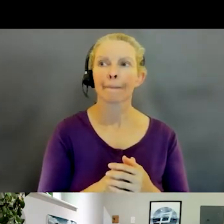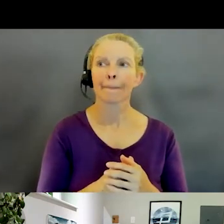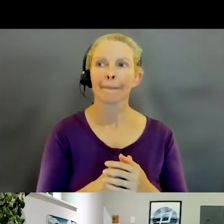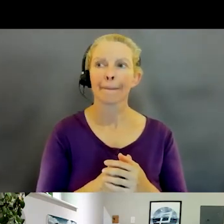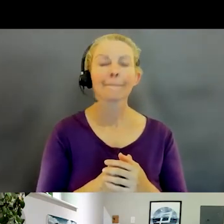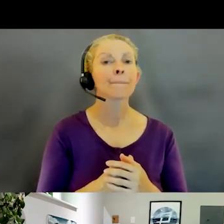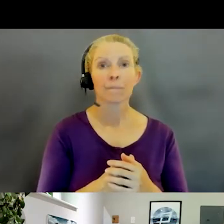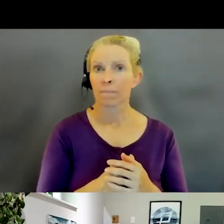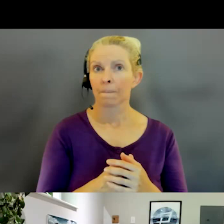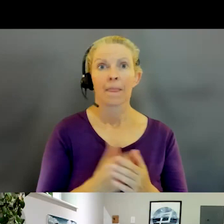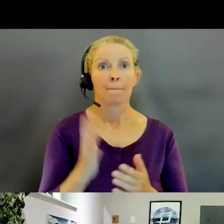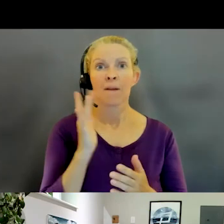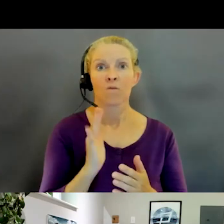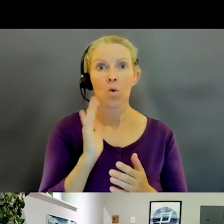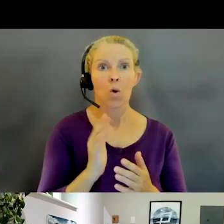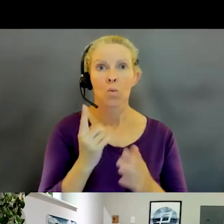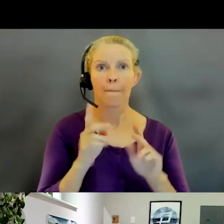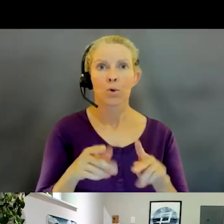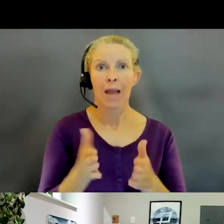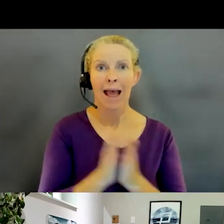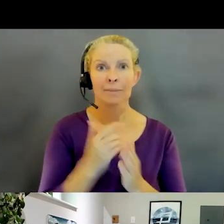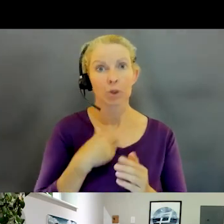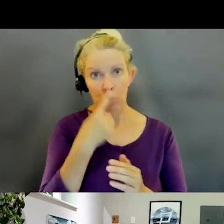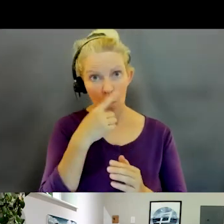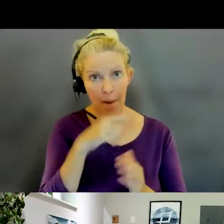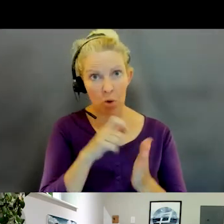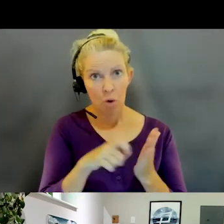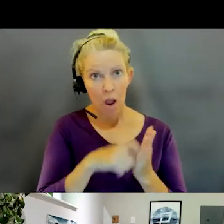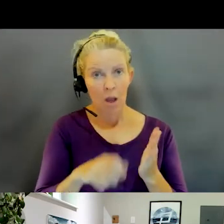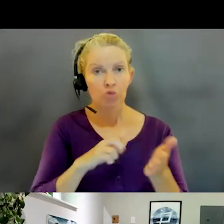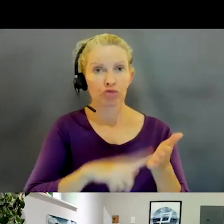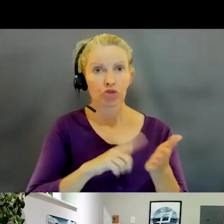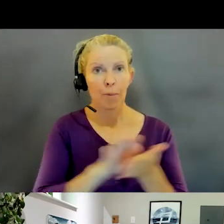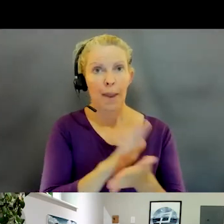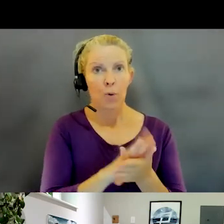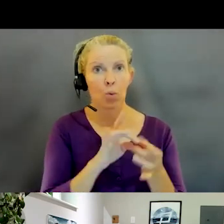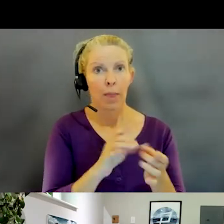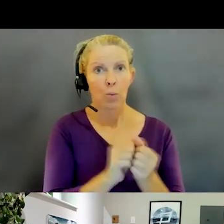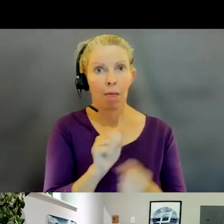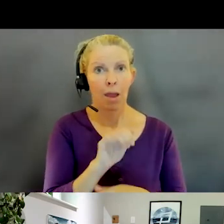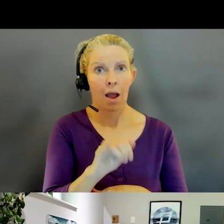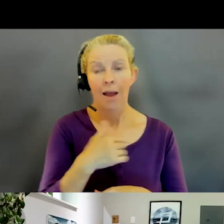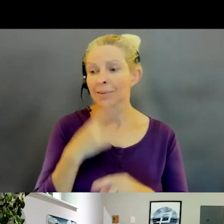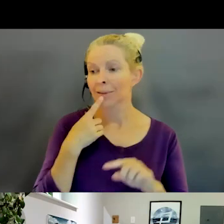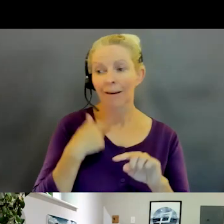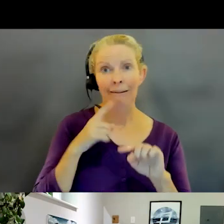not an expert on AI. And so I think one of the things I can do. I will have to share this after